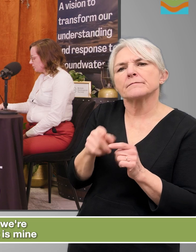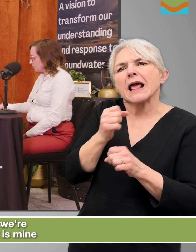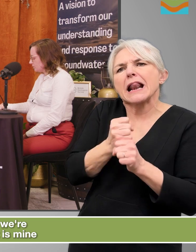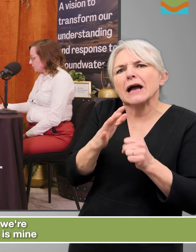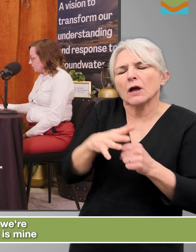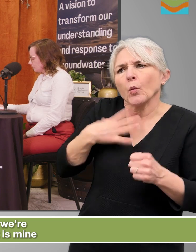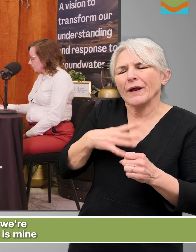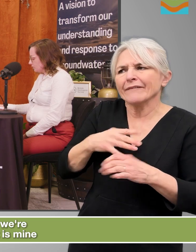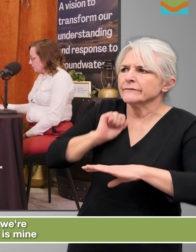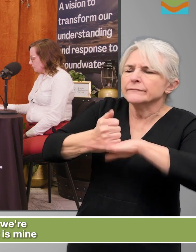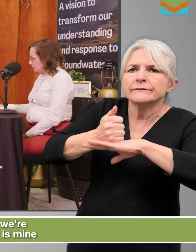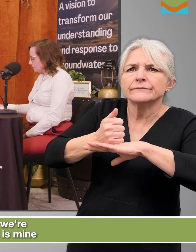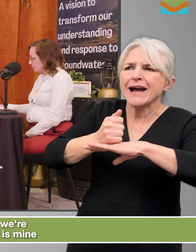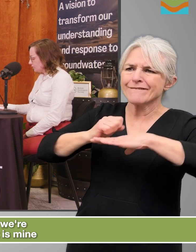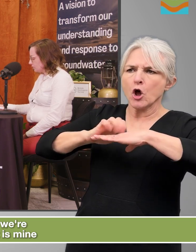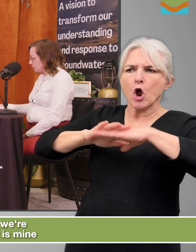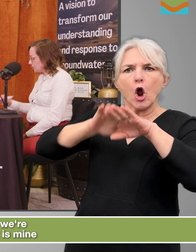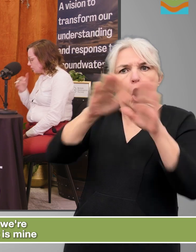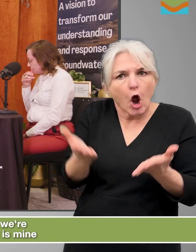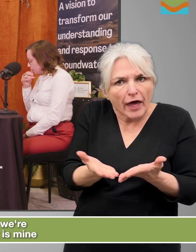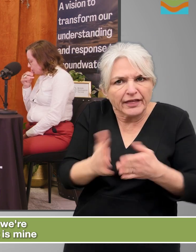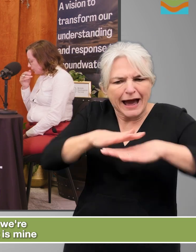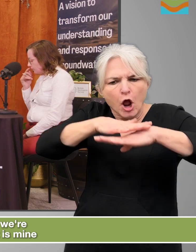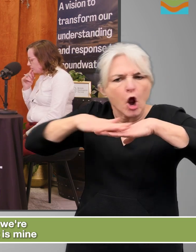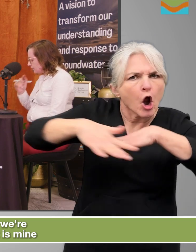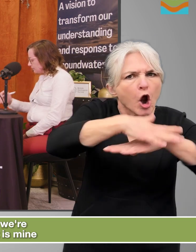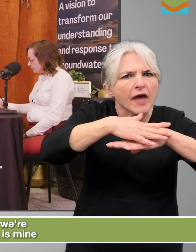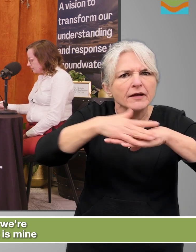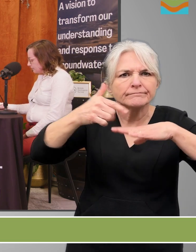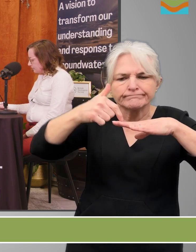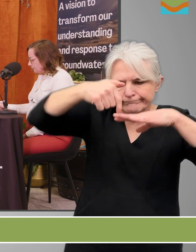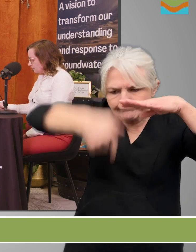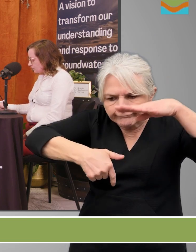So one of the big things that we're seeing as a big area of interest is mine water heat.